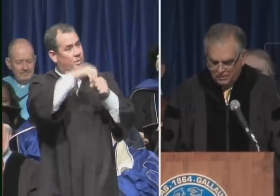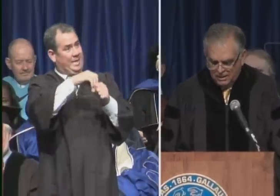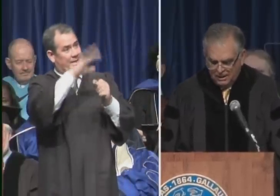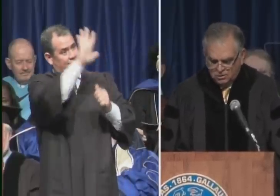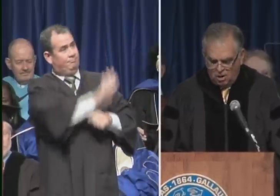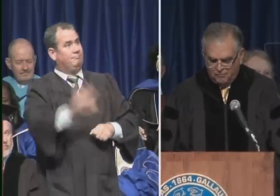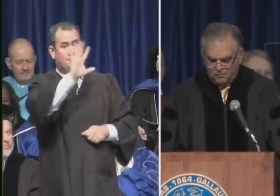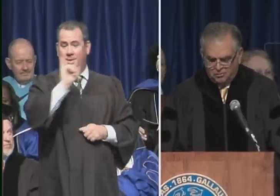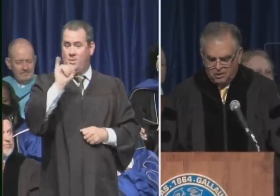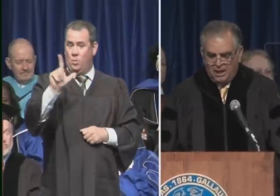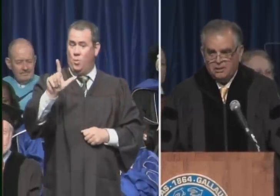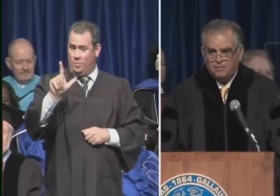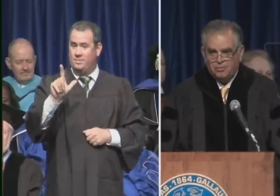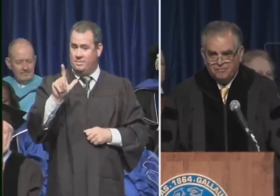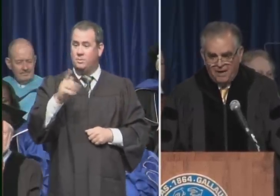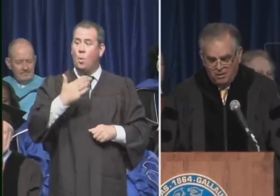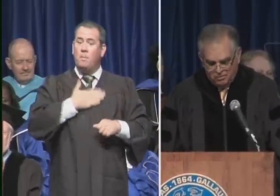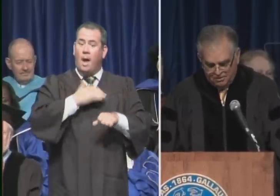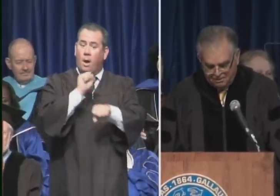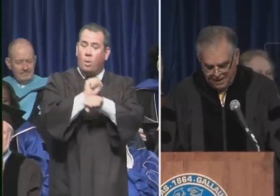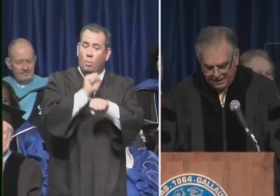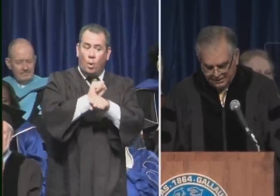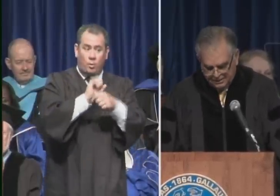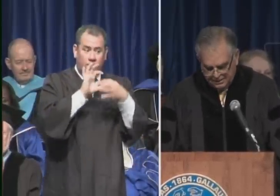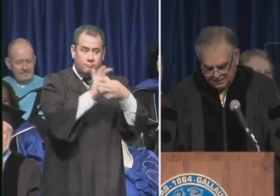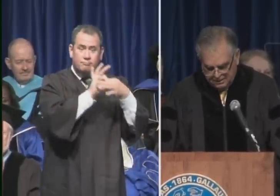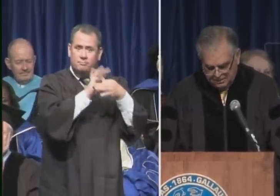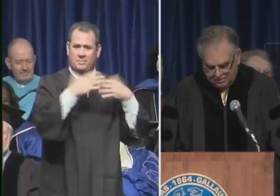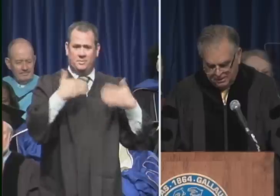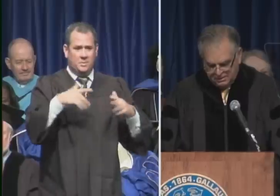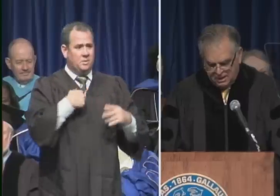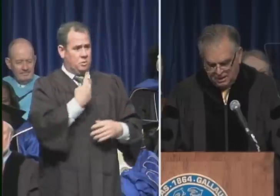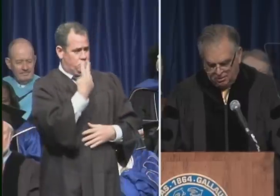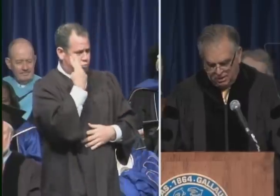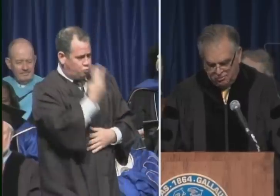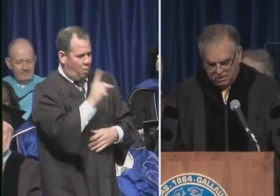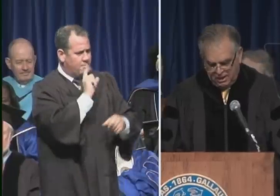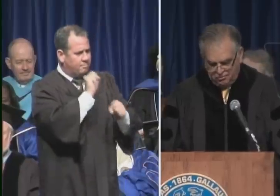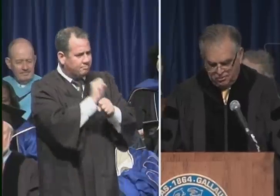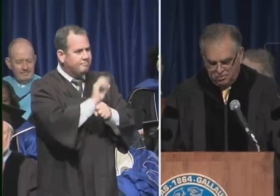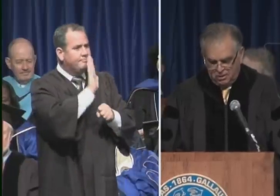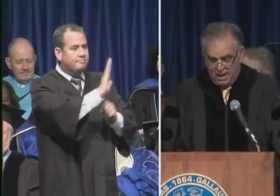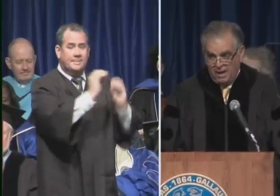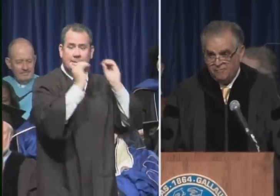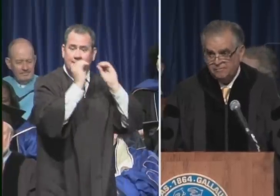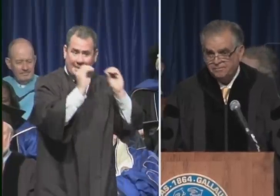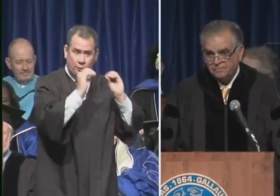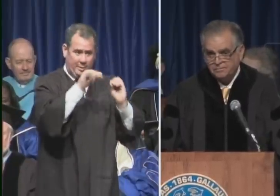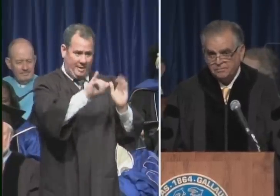I saw first-hand the profound impact that a tailored education